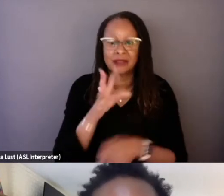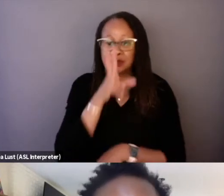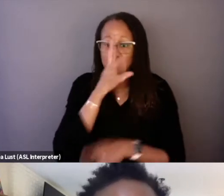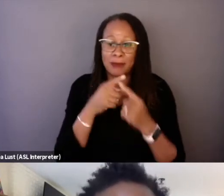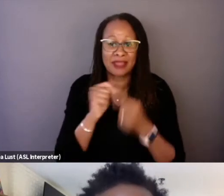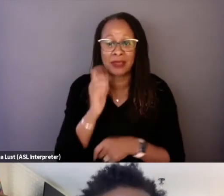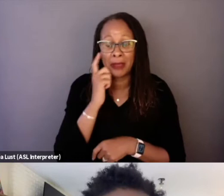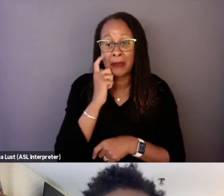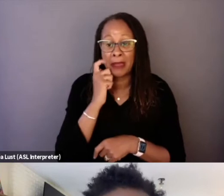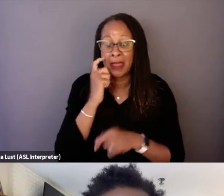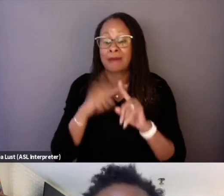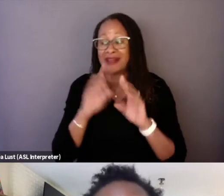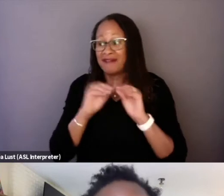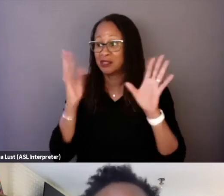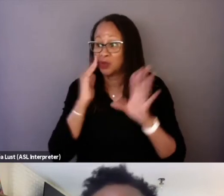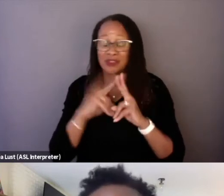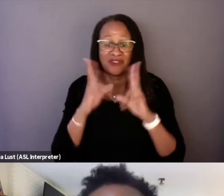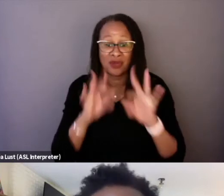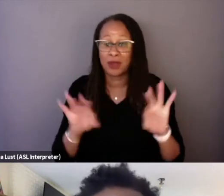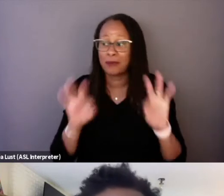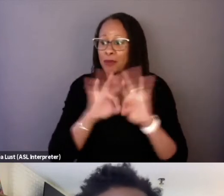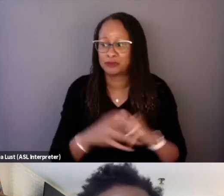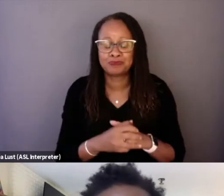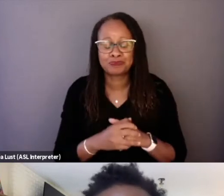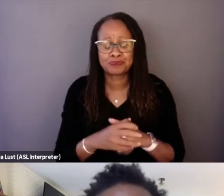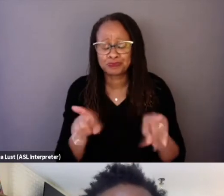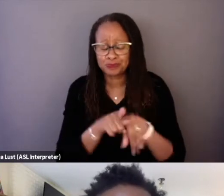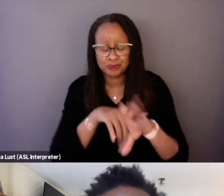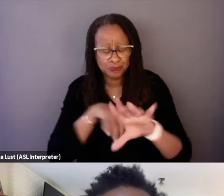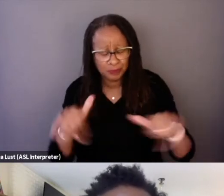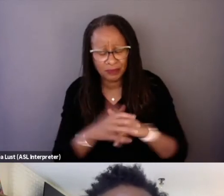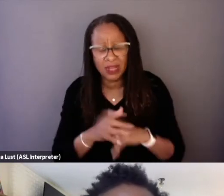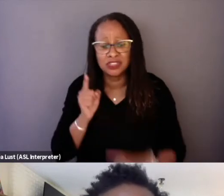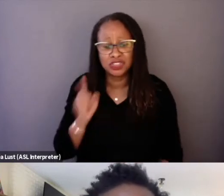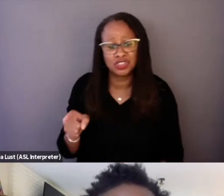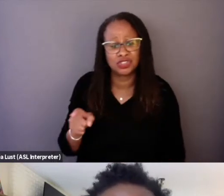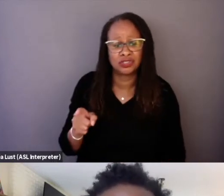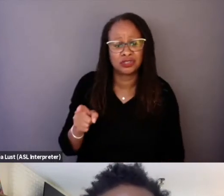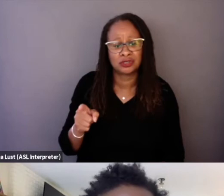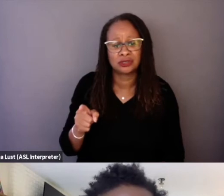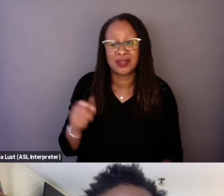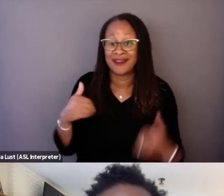But I obviously knew it was so important. But then also too, that, yes, she was a young girl,